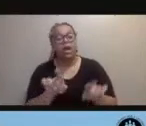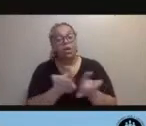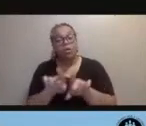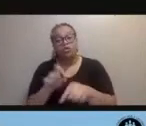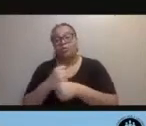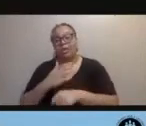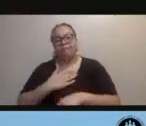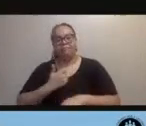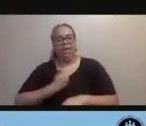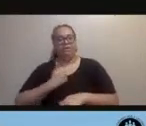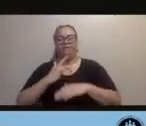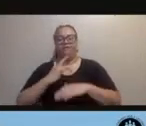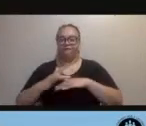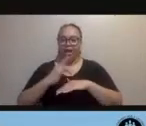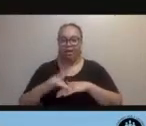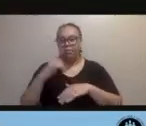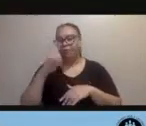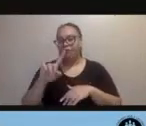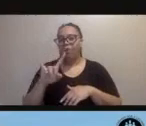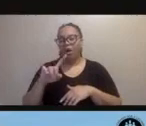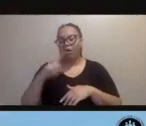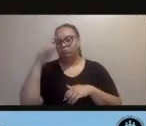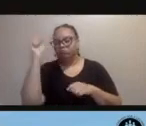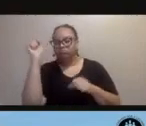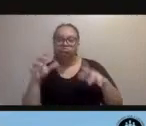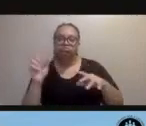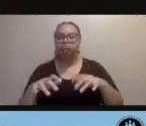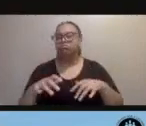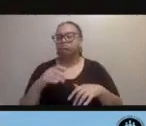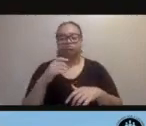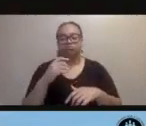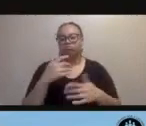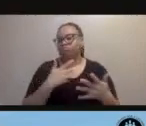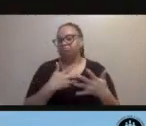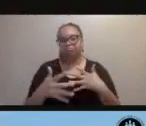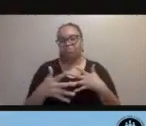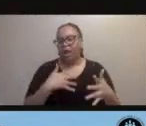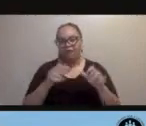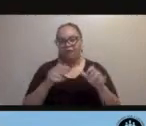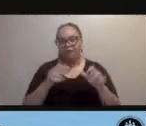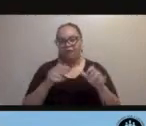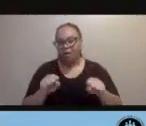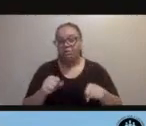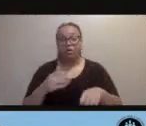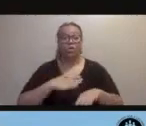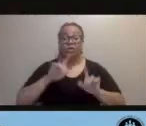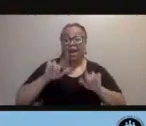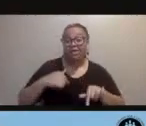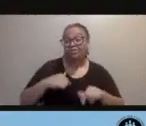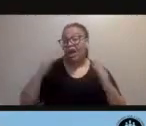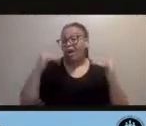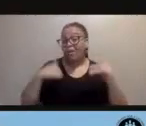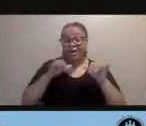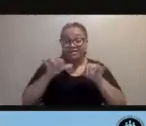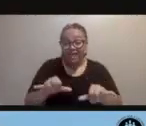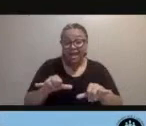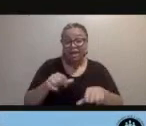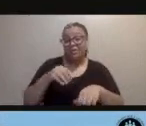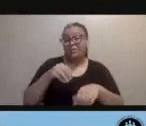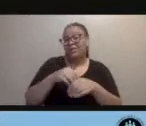AND THAT WOULD BE HOW WOULD HOW